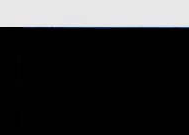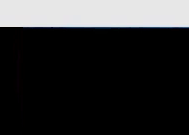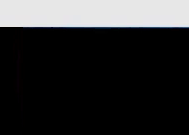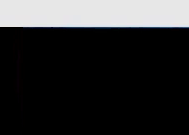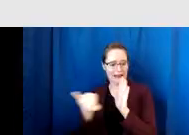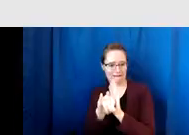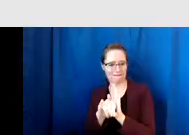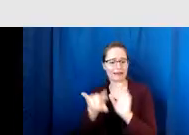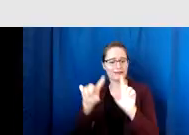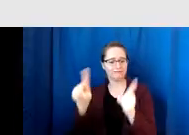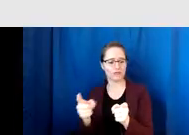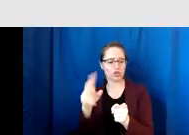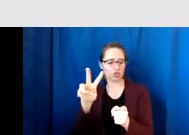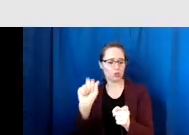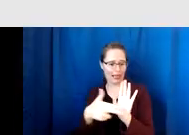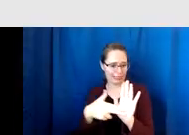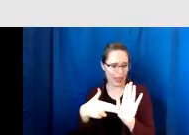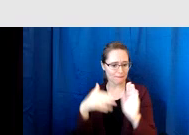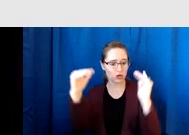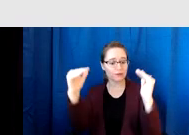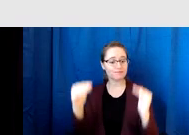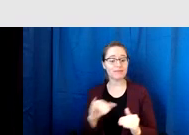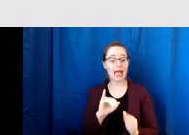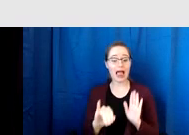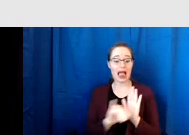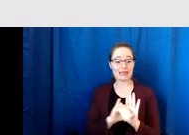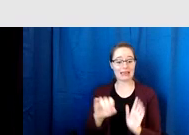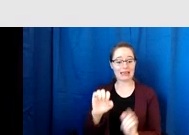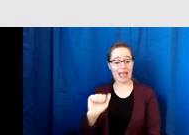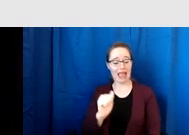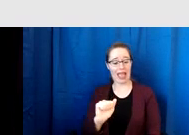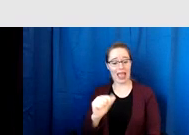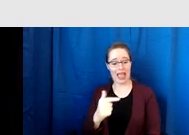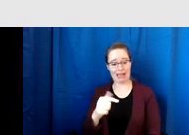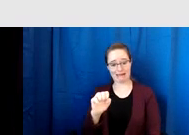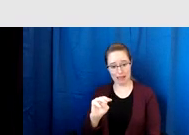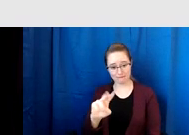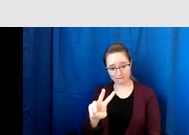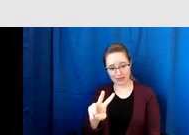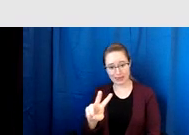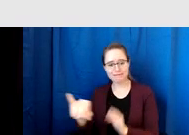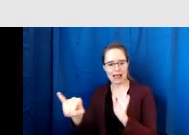You've got a "id" of "agEMV" identifying the EMV 2a label.